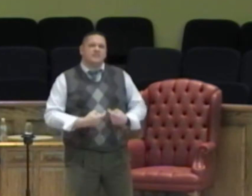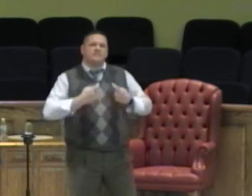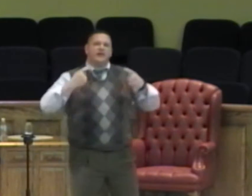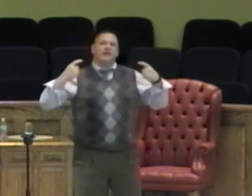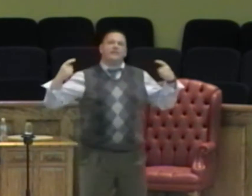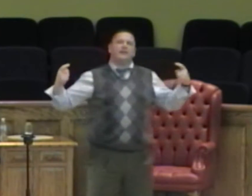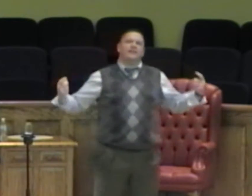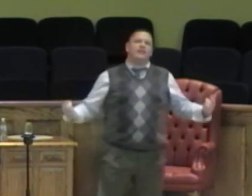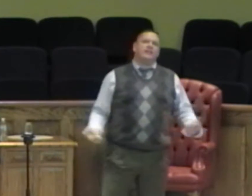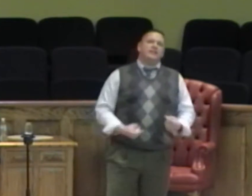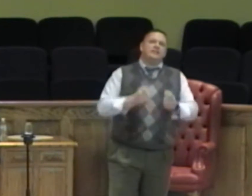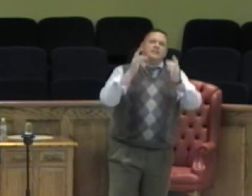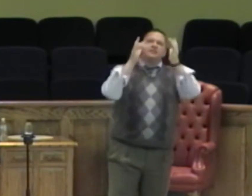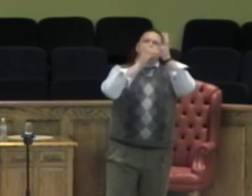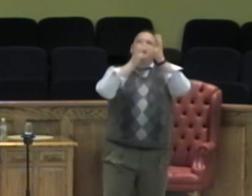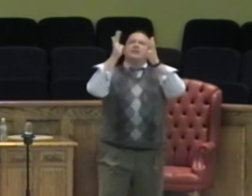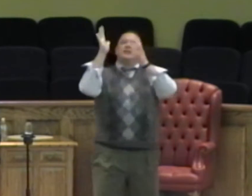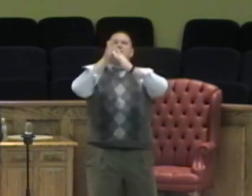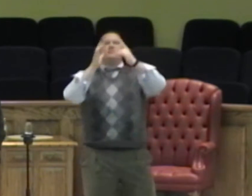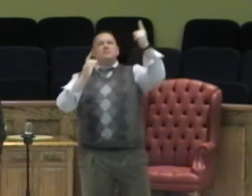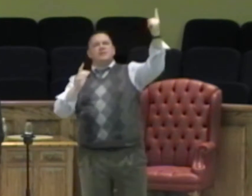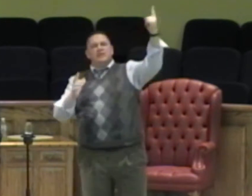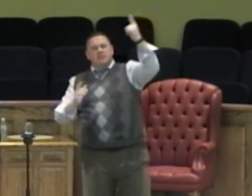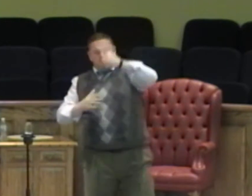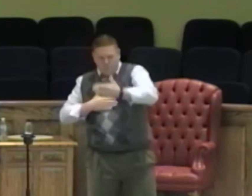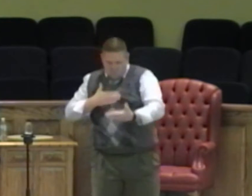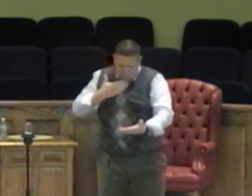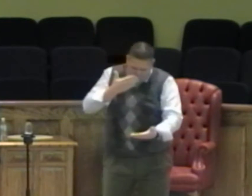It's about how Jesus came to be born once